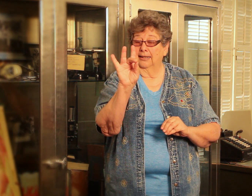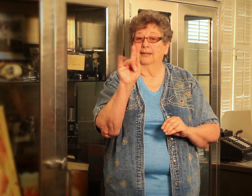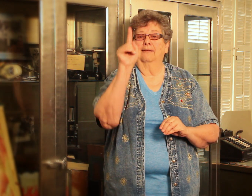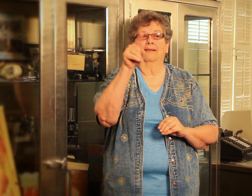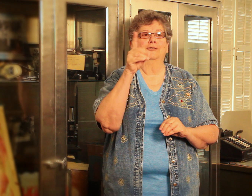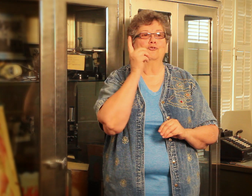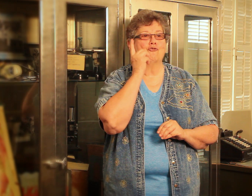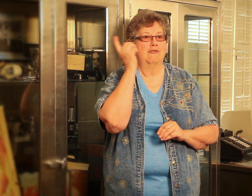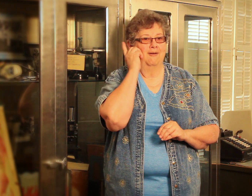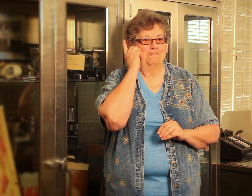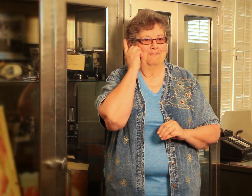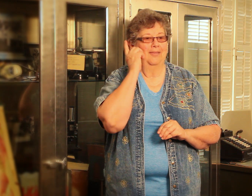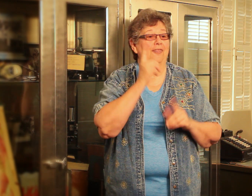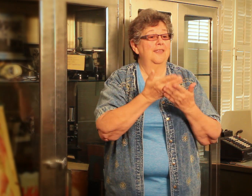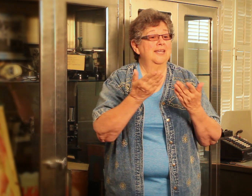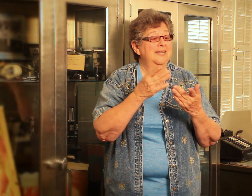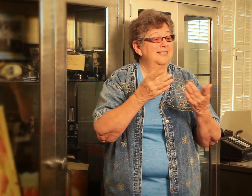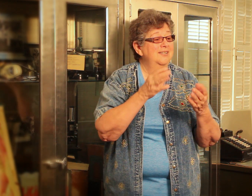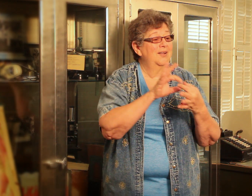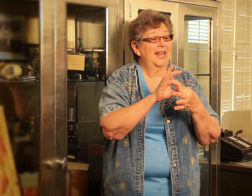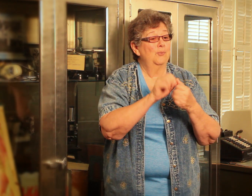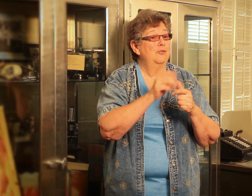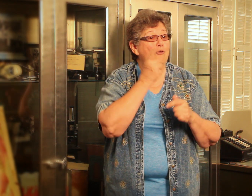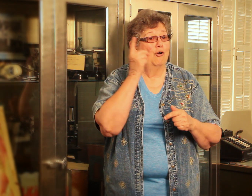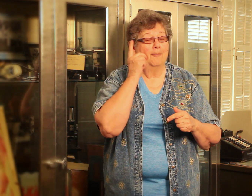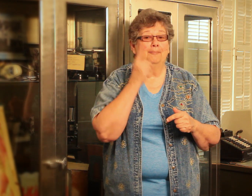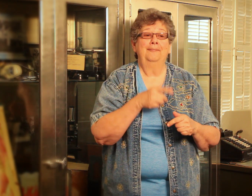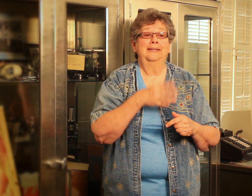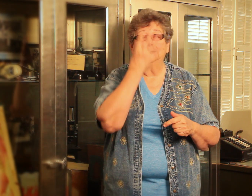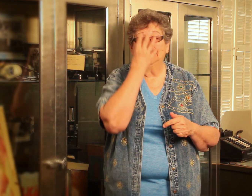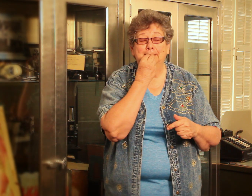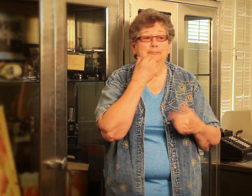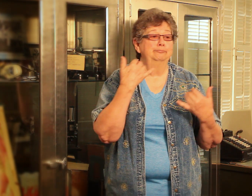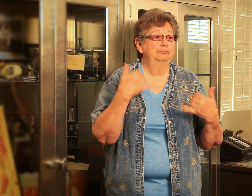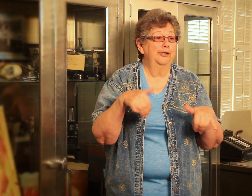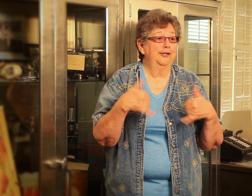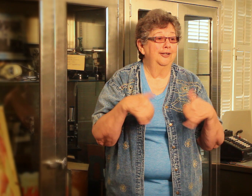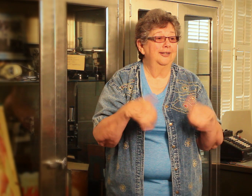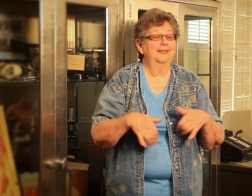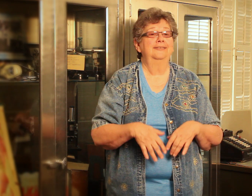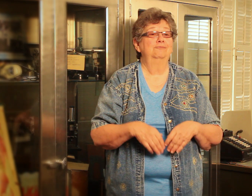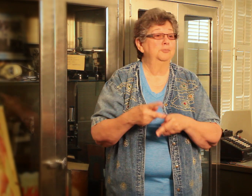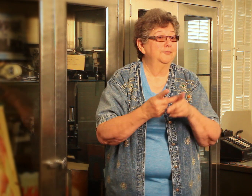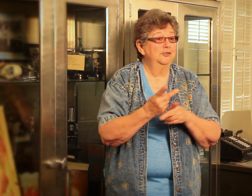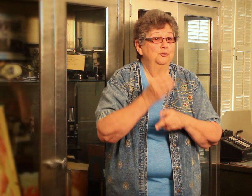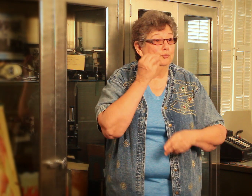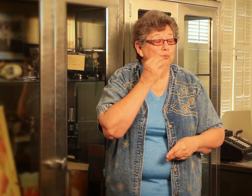And in the eighth room is all dormitory related. Anything about the dorms, where they slept, where they played, who supervised them